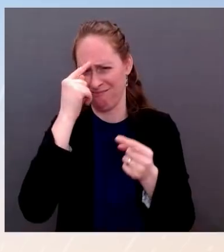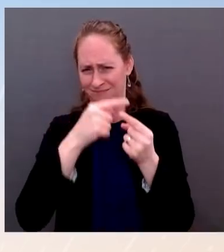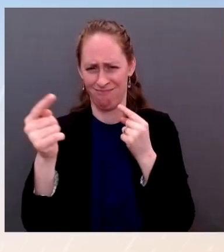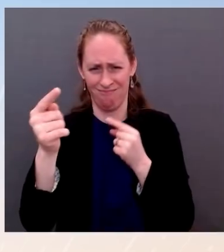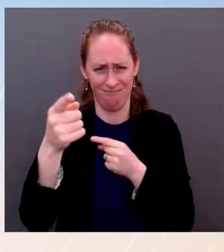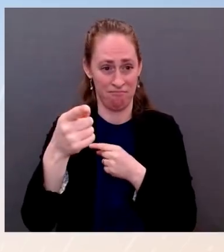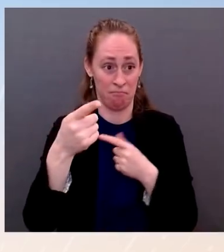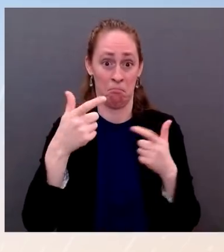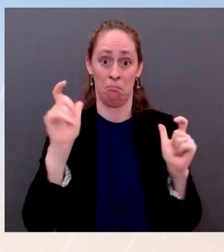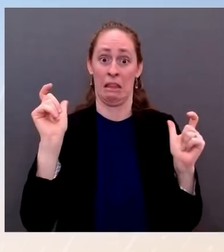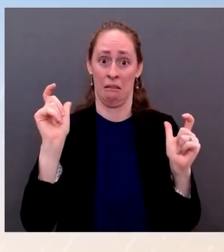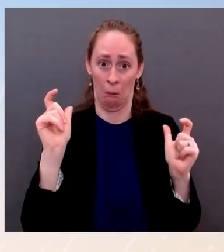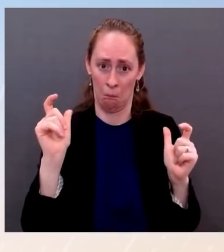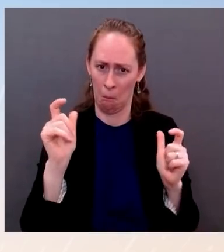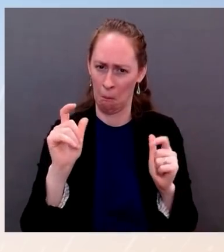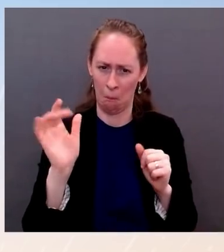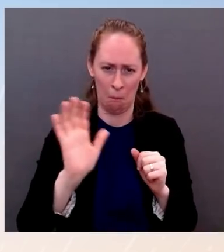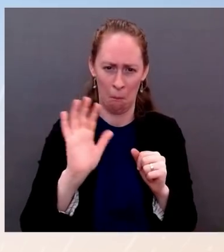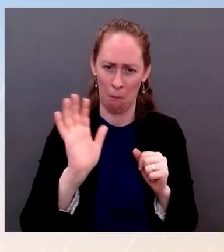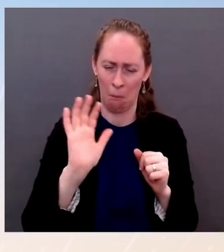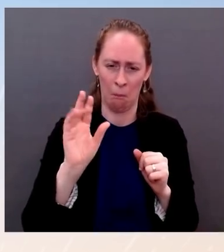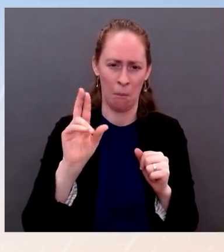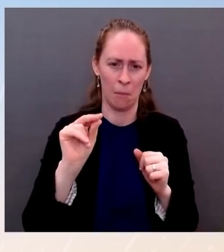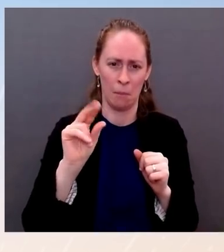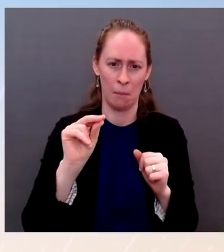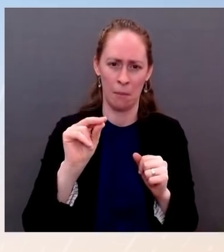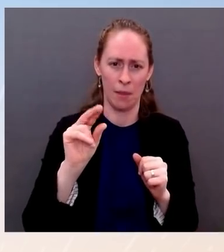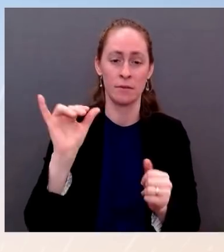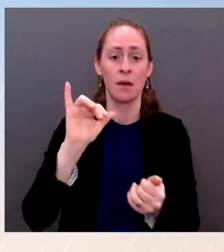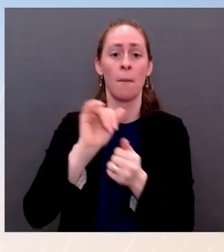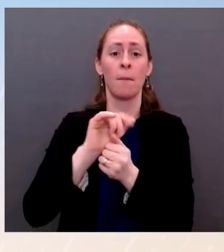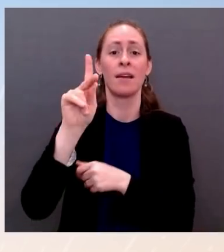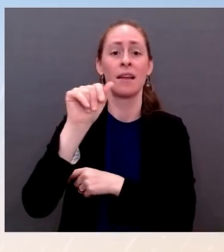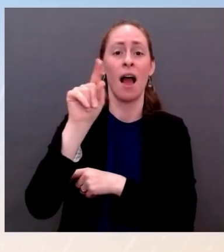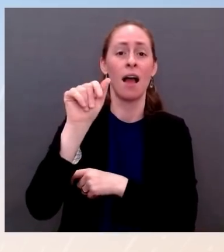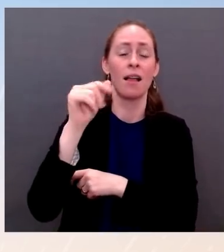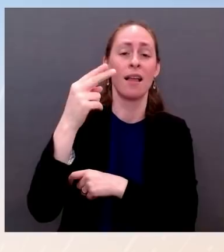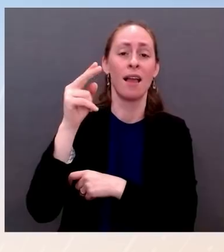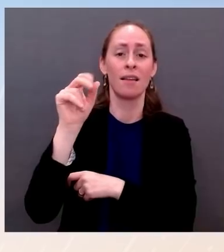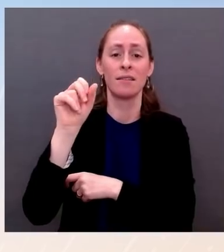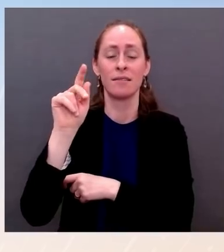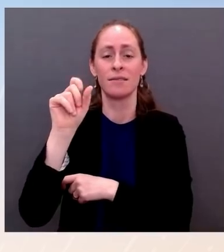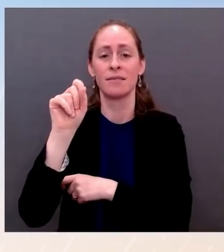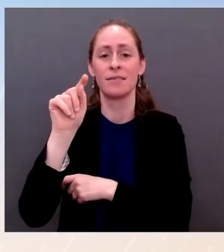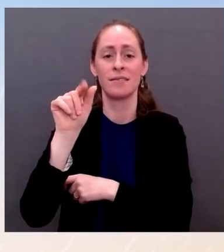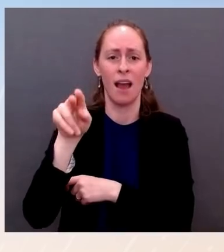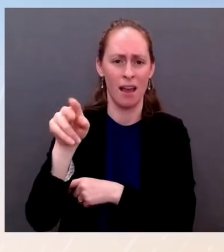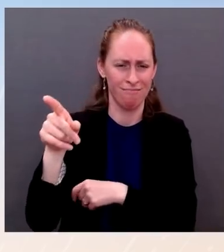they have been under dangerous circumstances and they look to the United States to provide up-to-date information